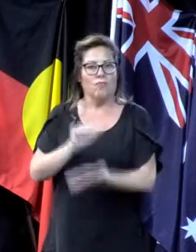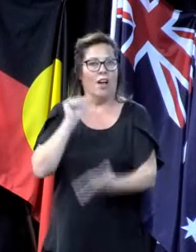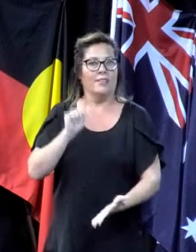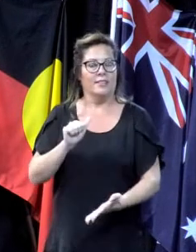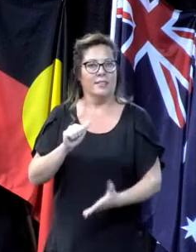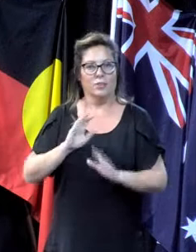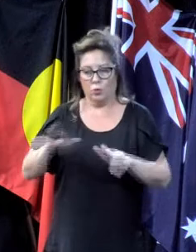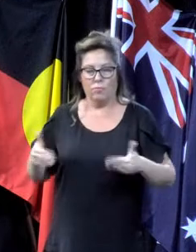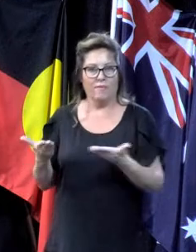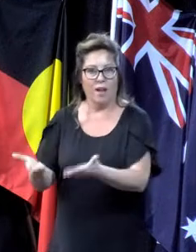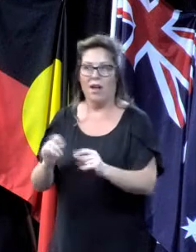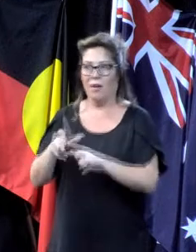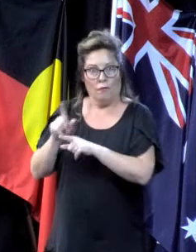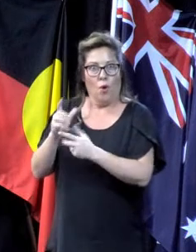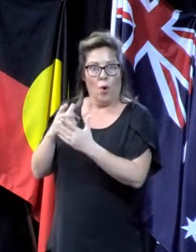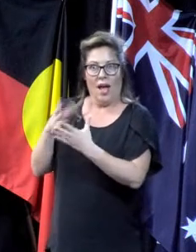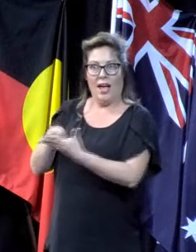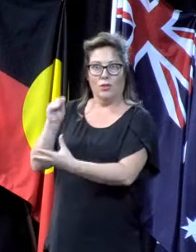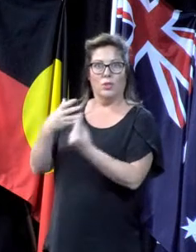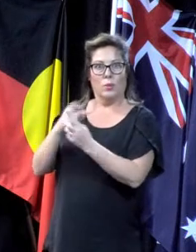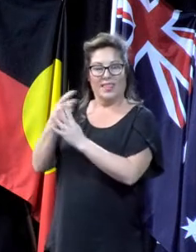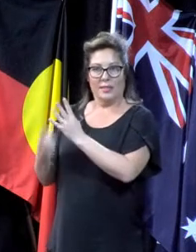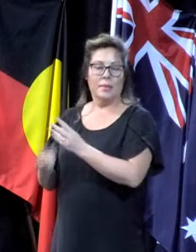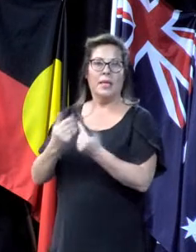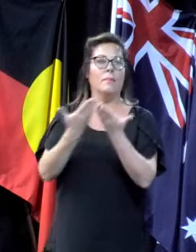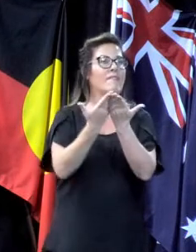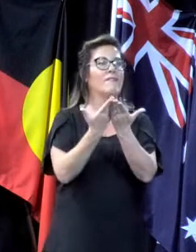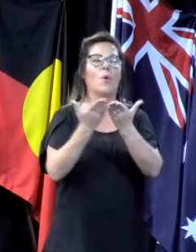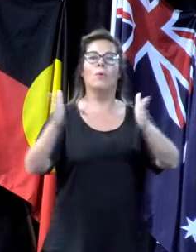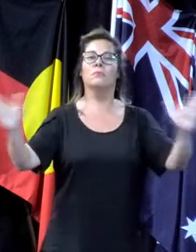for our students with disability but for our entire school and come